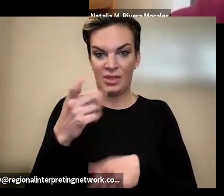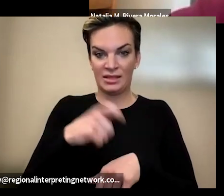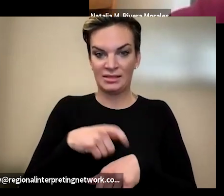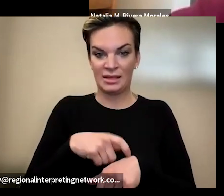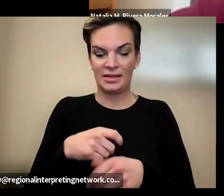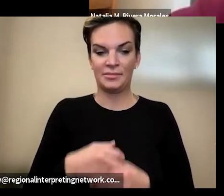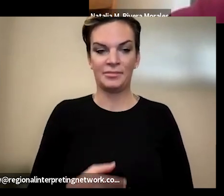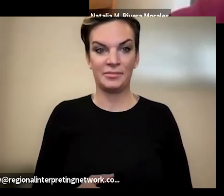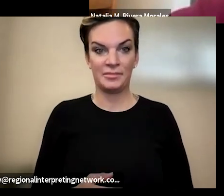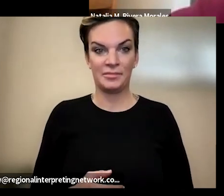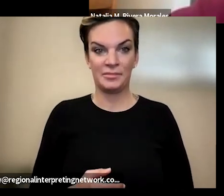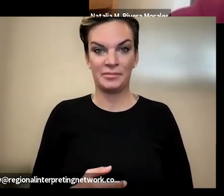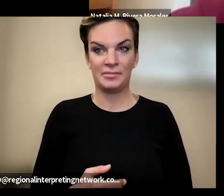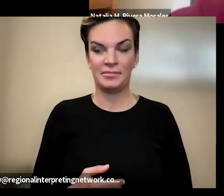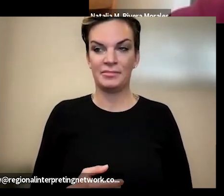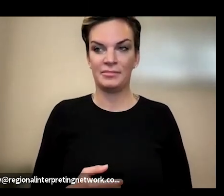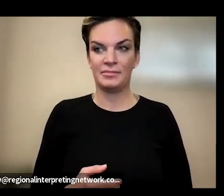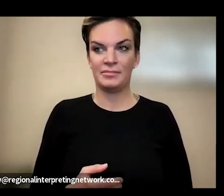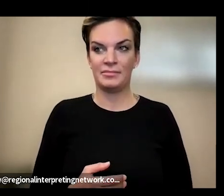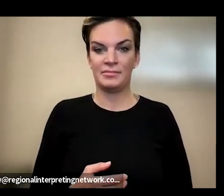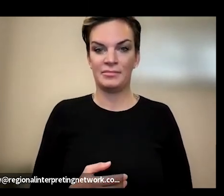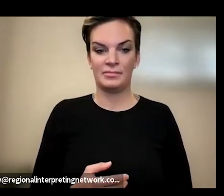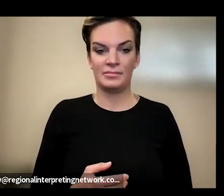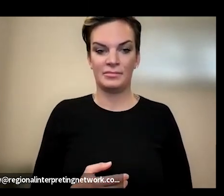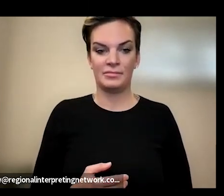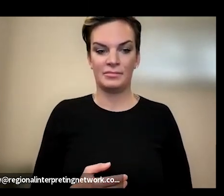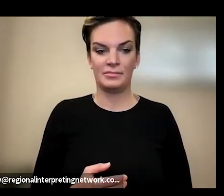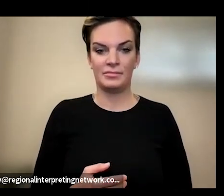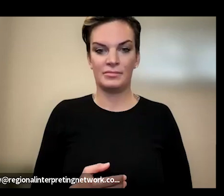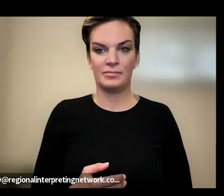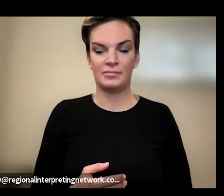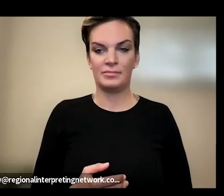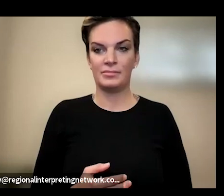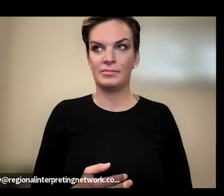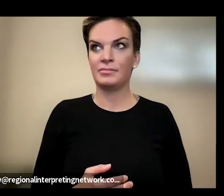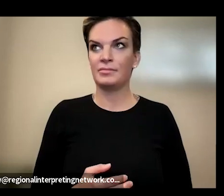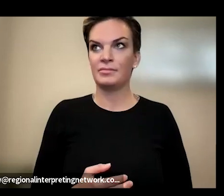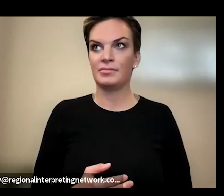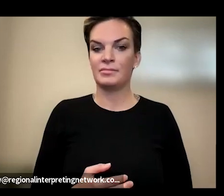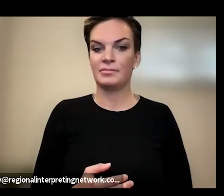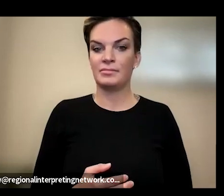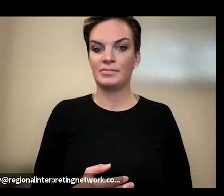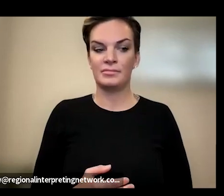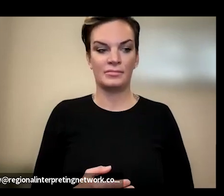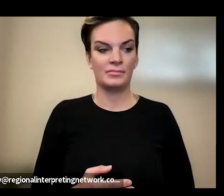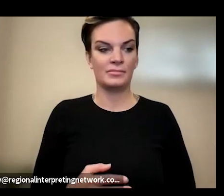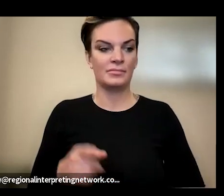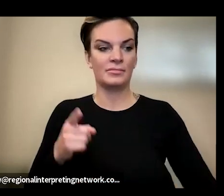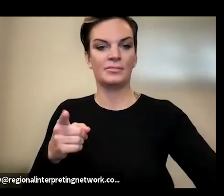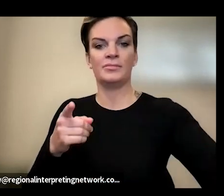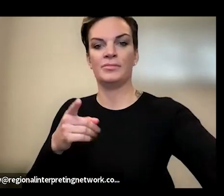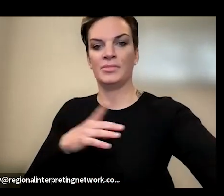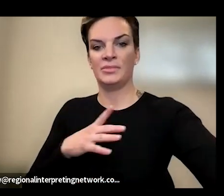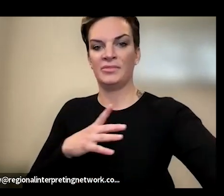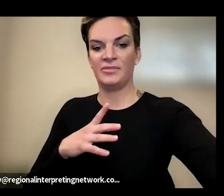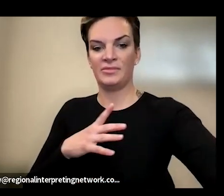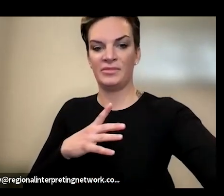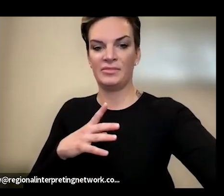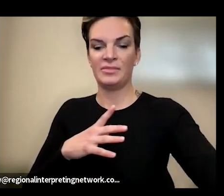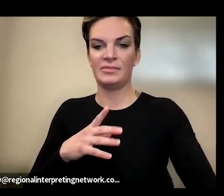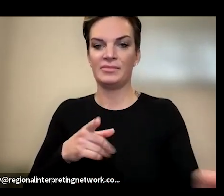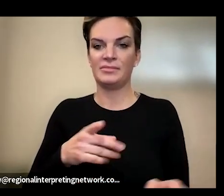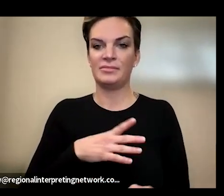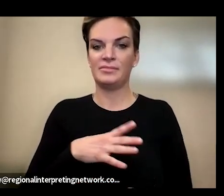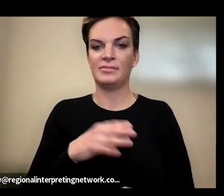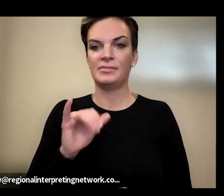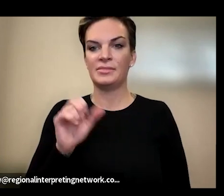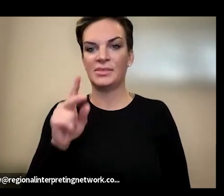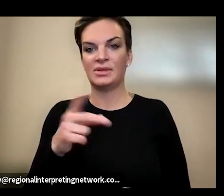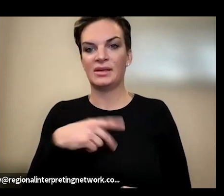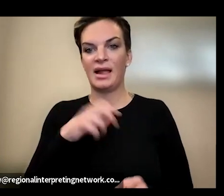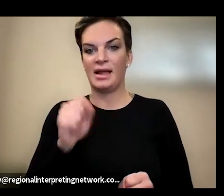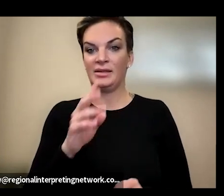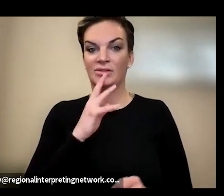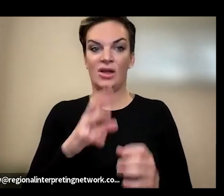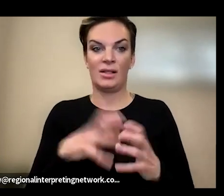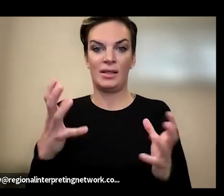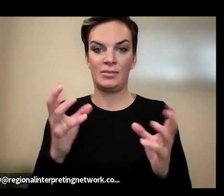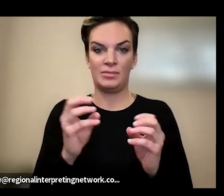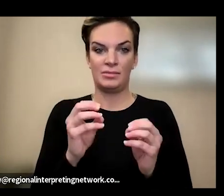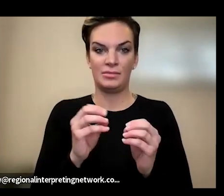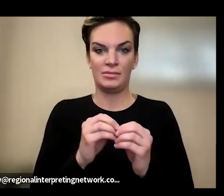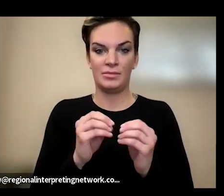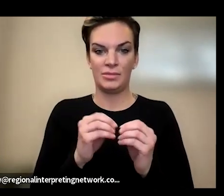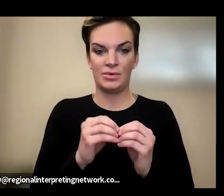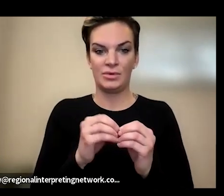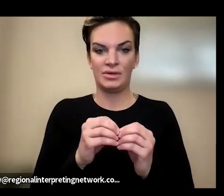portion? DEVON: You're good. If you... JESS: Great! I can talk a lot more. So these are just factors,